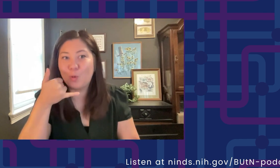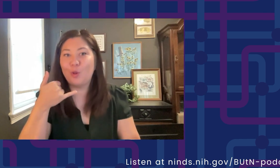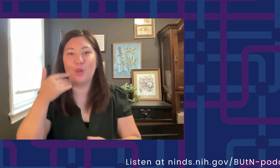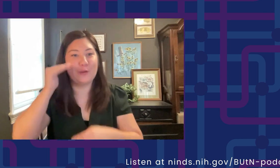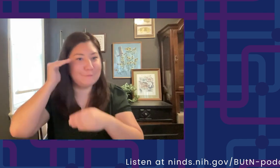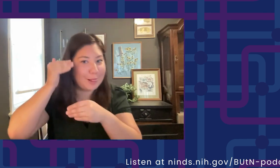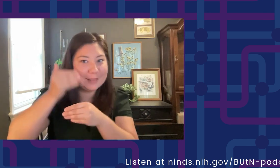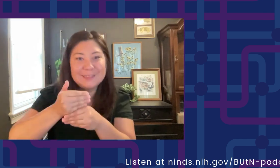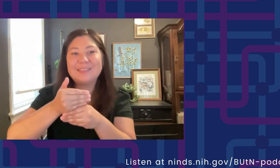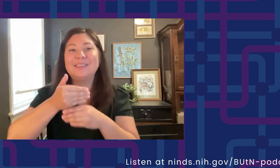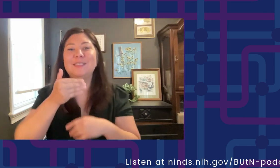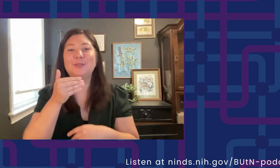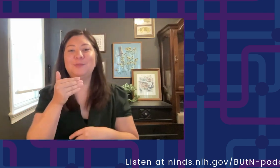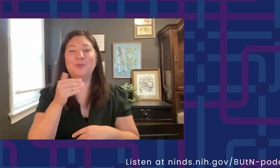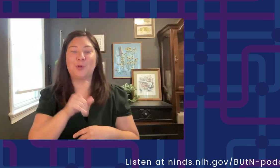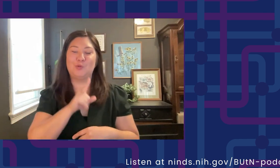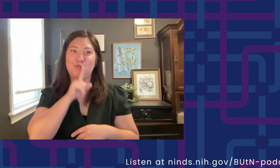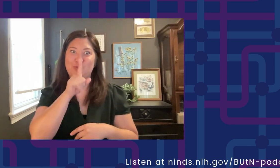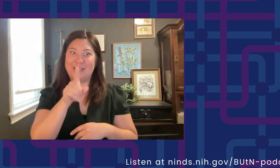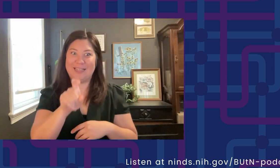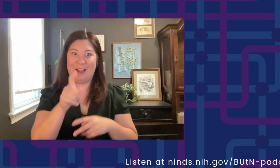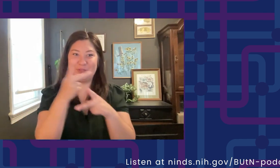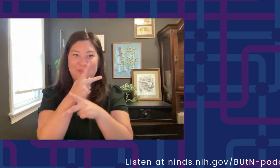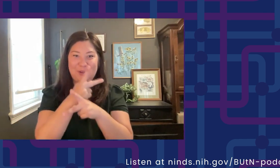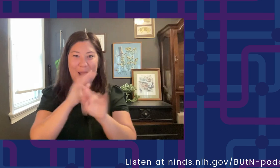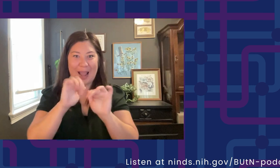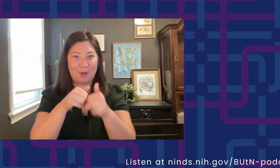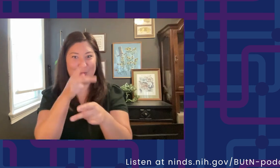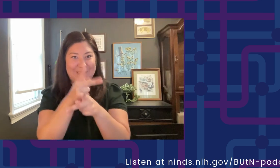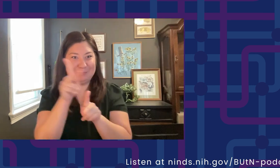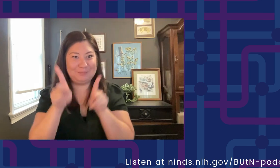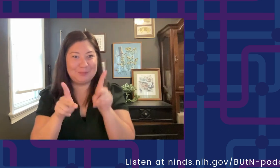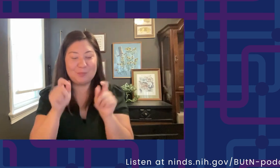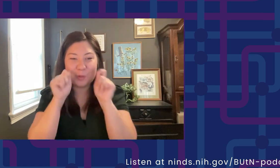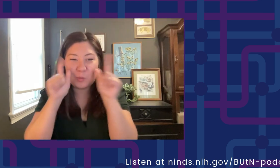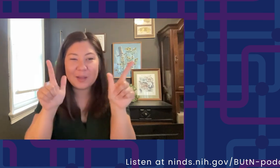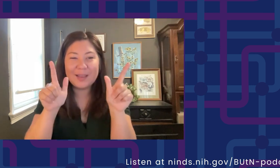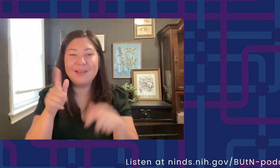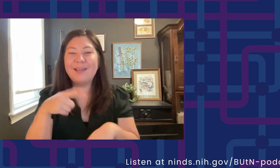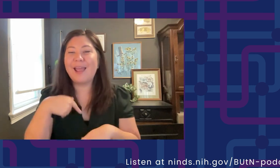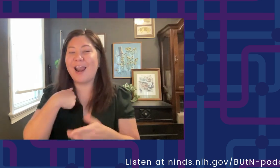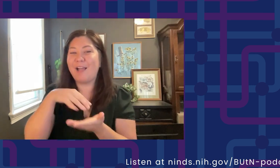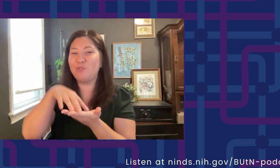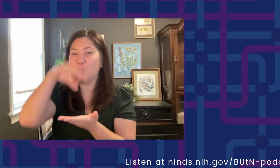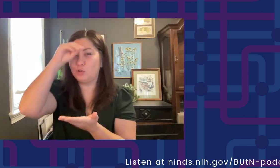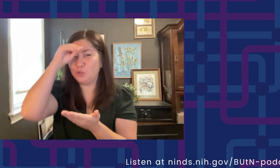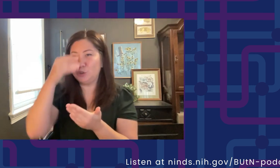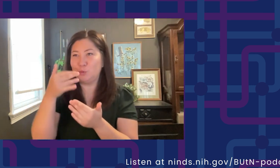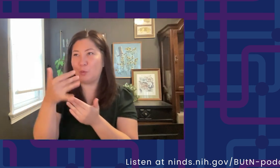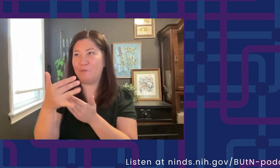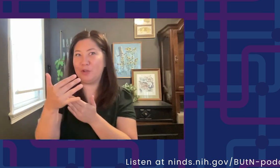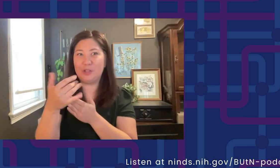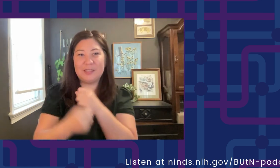They're always on their phones. They fall asleep. So I really have to figure out how to keep people awake and engaged.